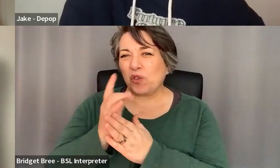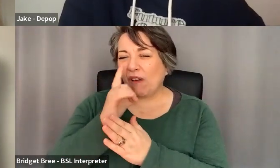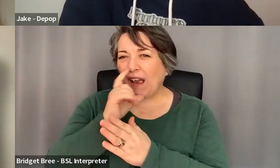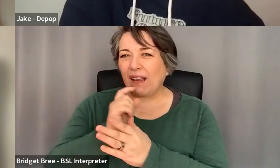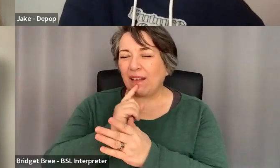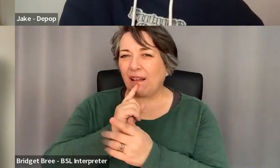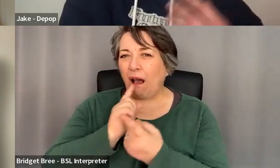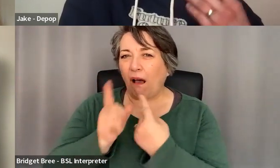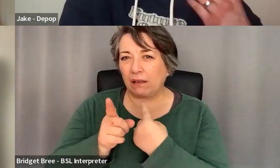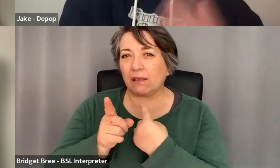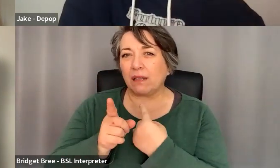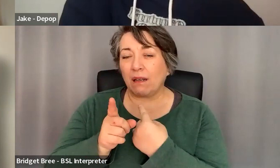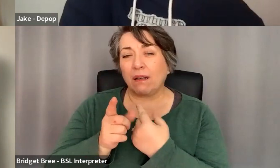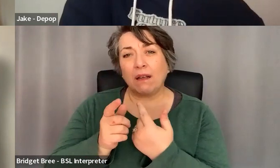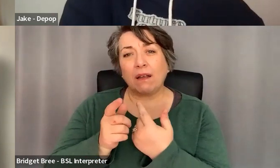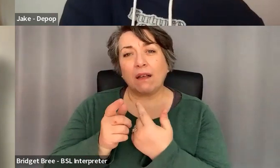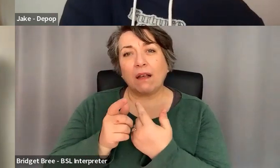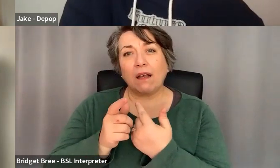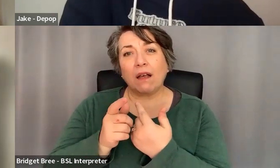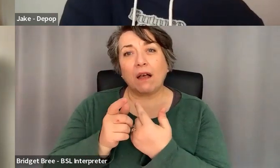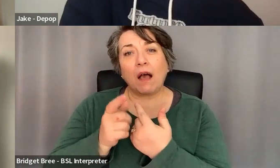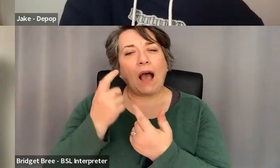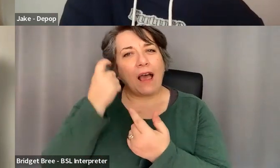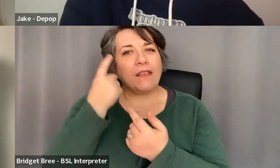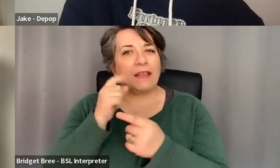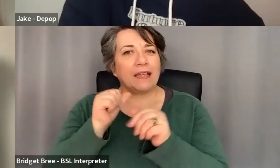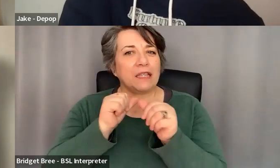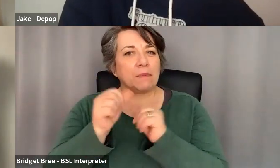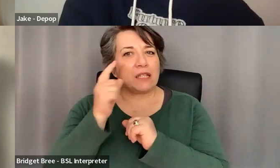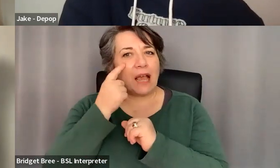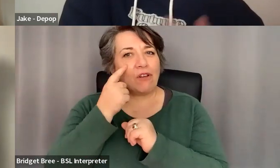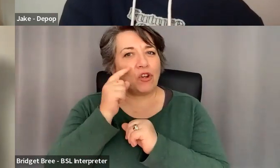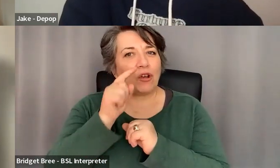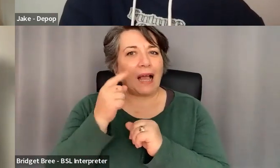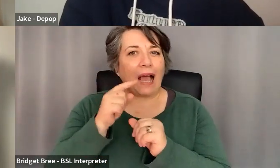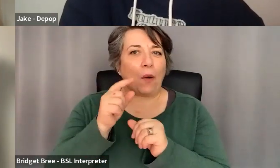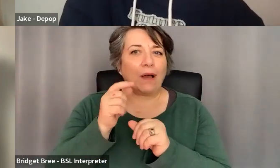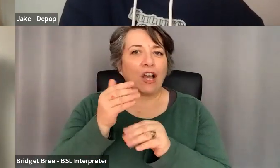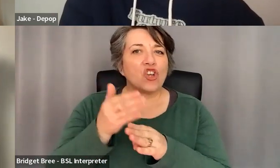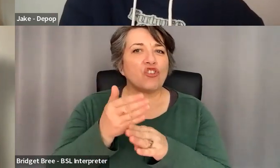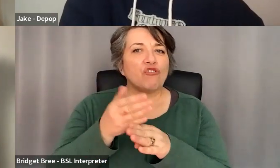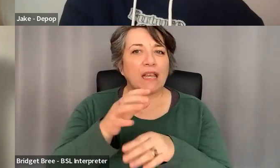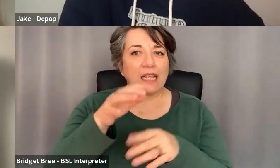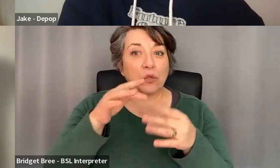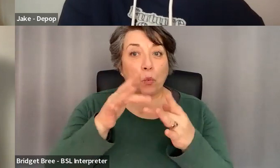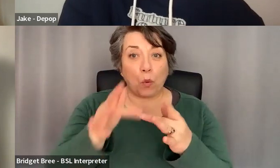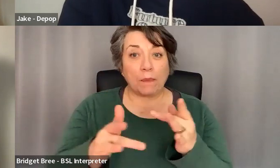And should one of them become available. They should have all the details, and we'd be happy to jump on a call and Keep keeping an eye on our careers site, and should one of them rolls become available,